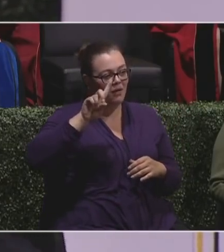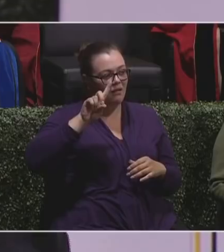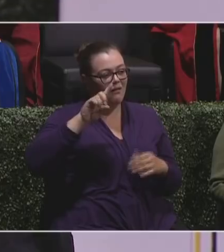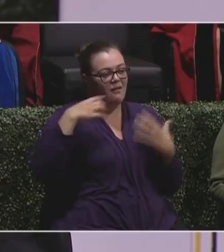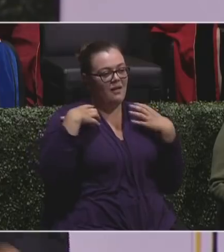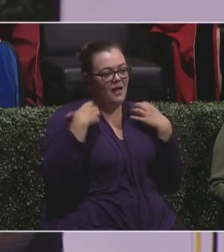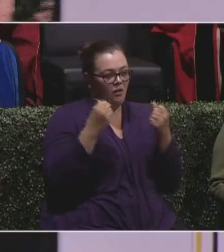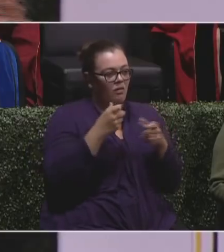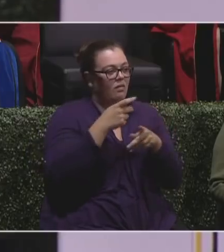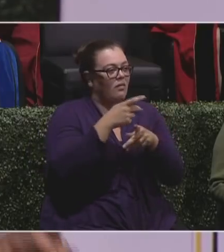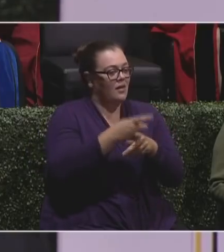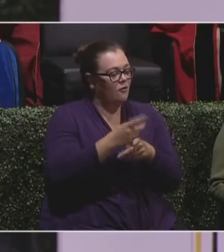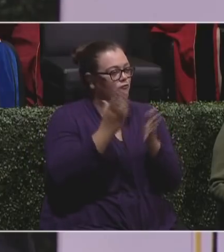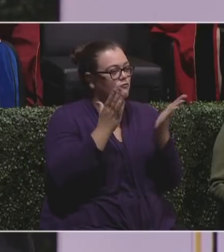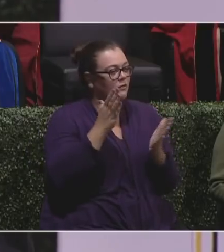WHAT A WONDERFUL TIME I HAD WITH THAT CLASS.